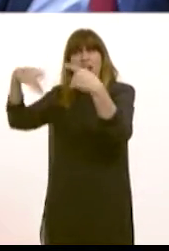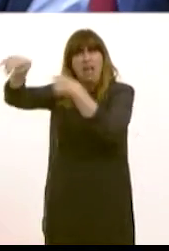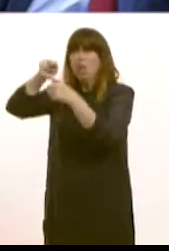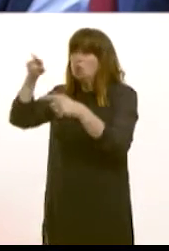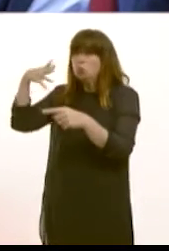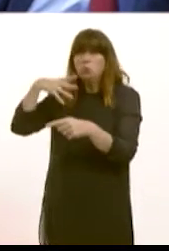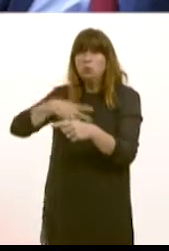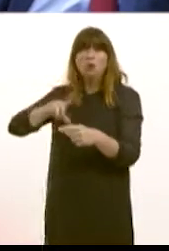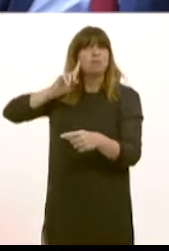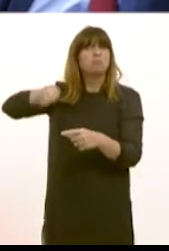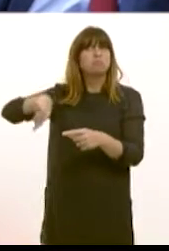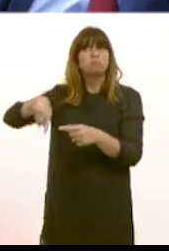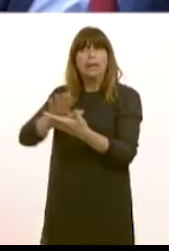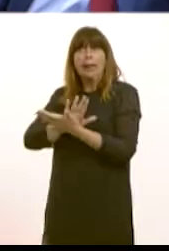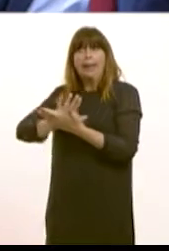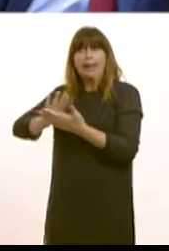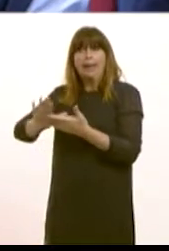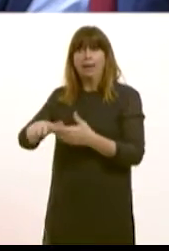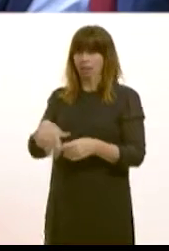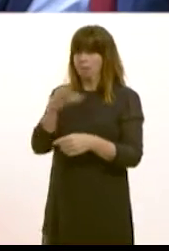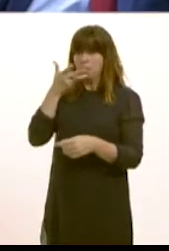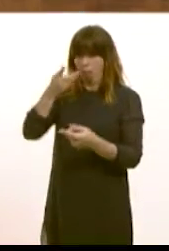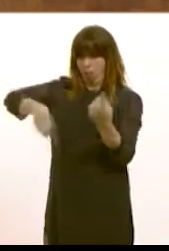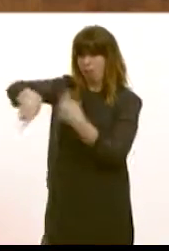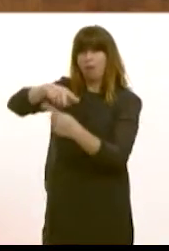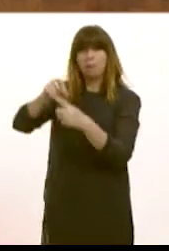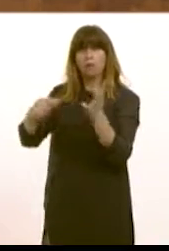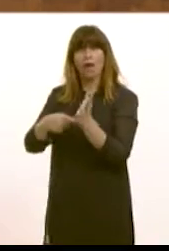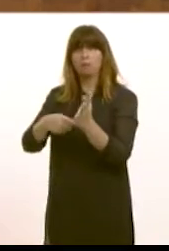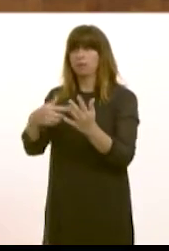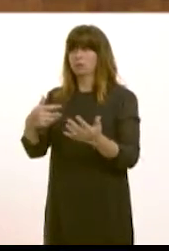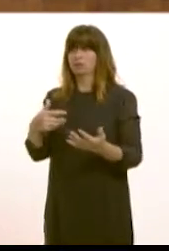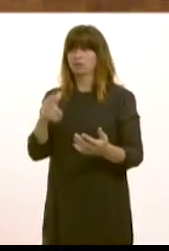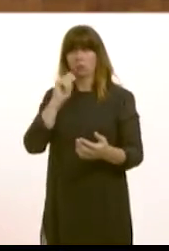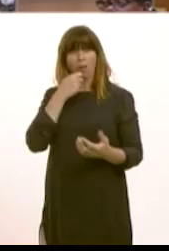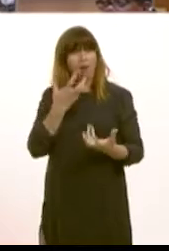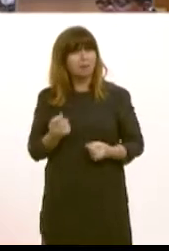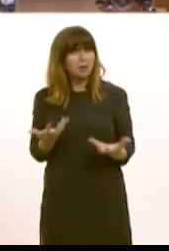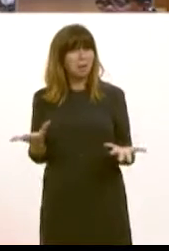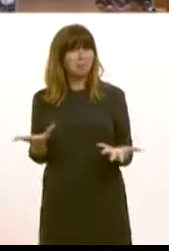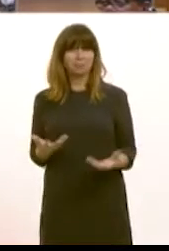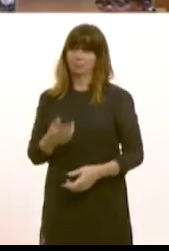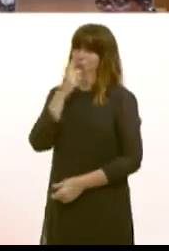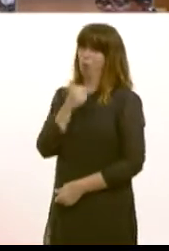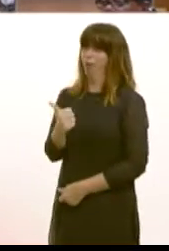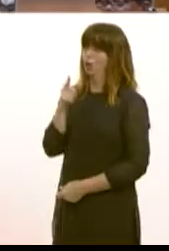If she wants to sell that to the people of Port Talbot and Bridgend, sheís welcome to do it. Indeed, Iím sure there will be opportunities this week where she can explain that policy